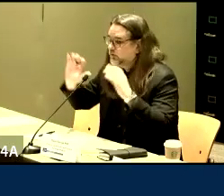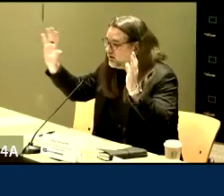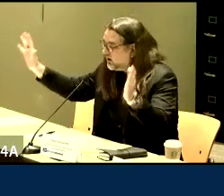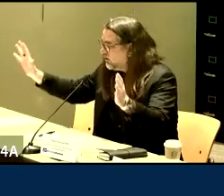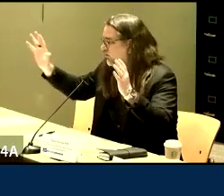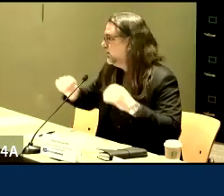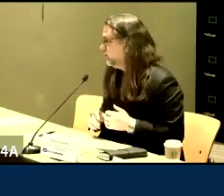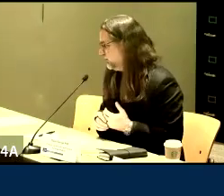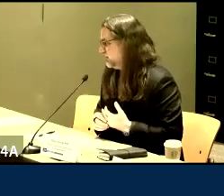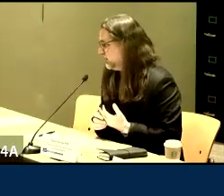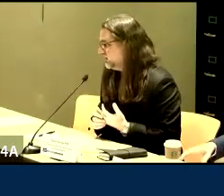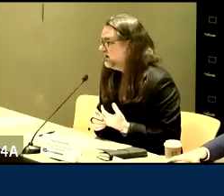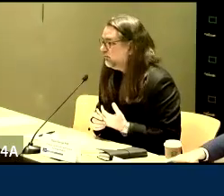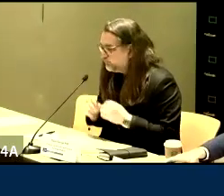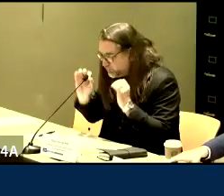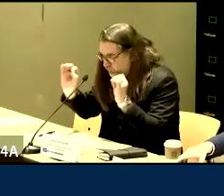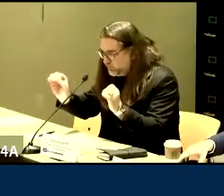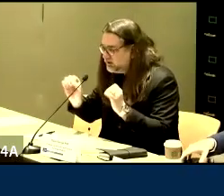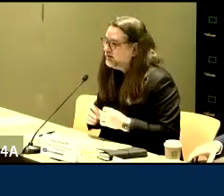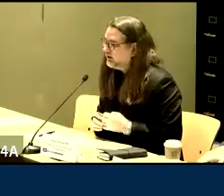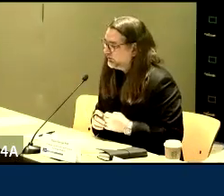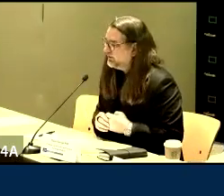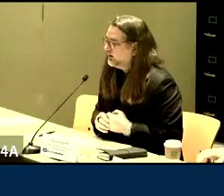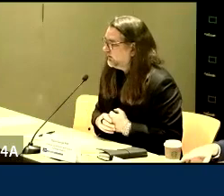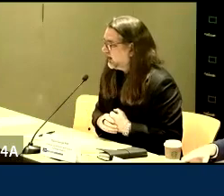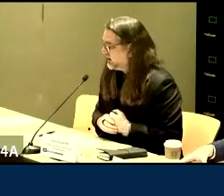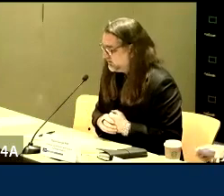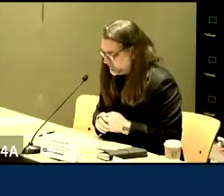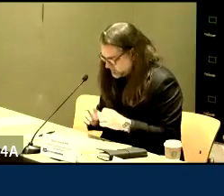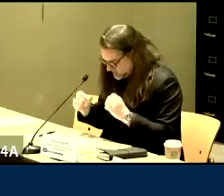that we know would've gotten really good academic position.